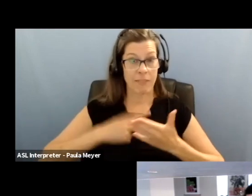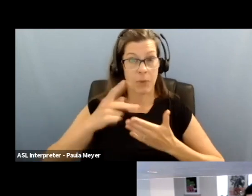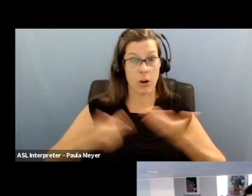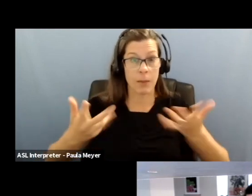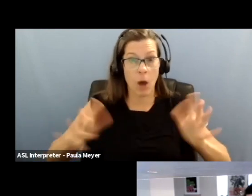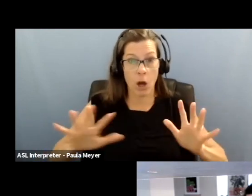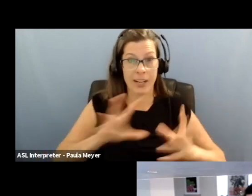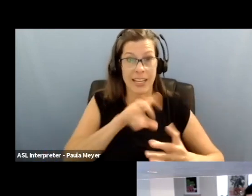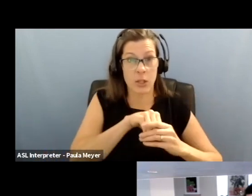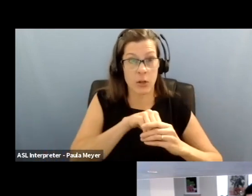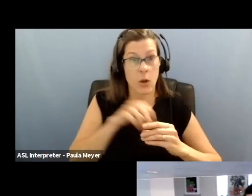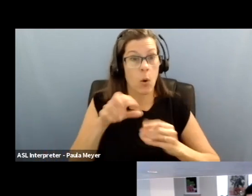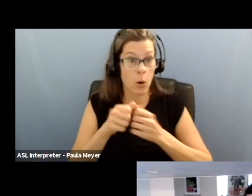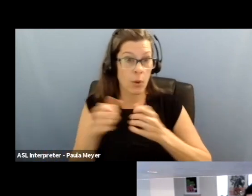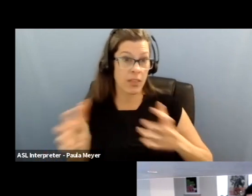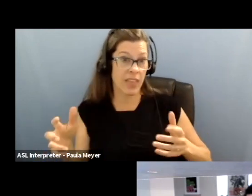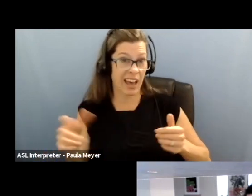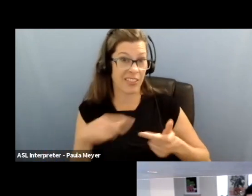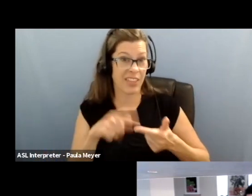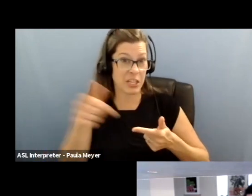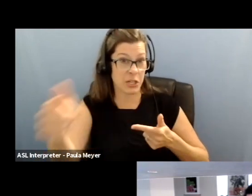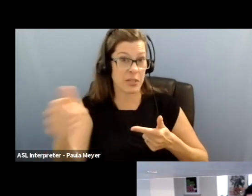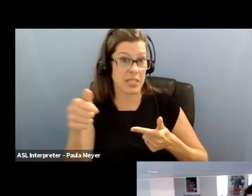or without it, so that you can have it captioned for future use?